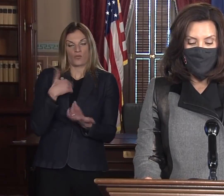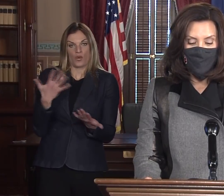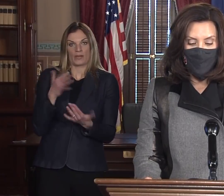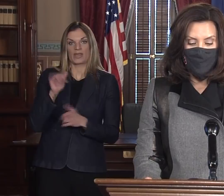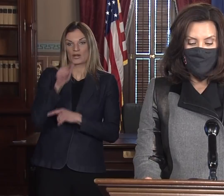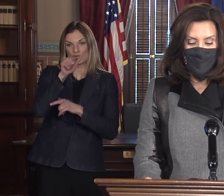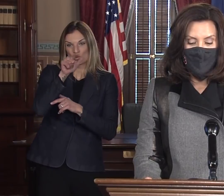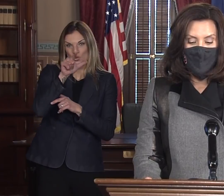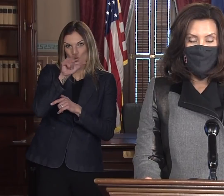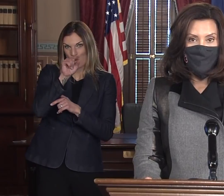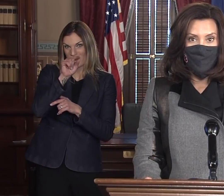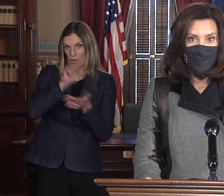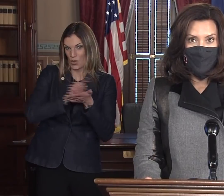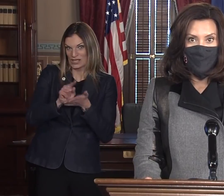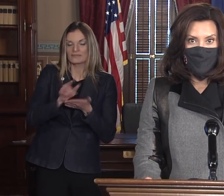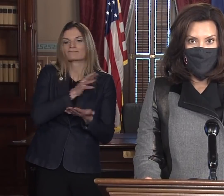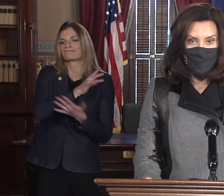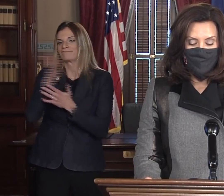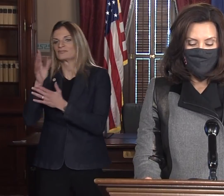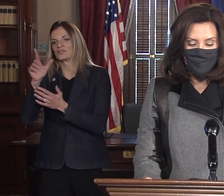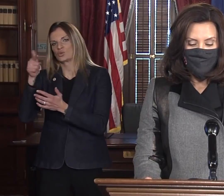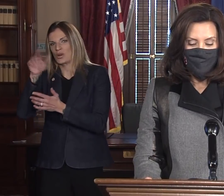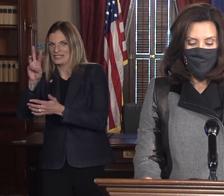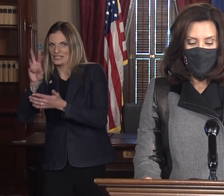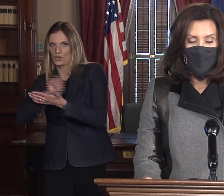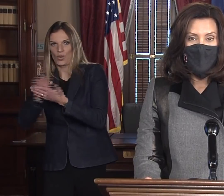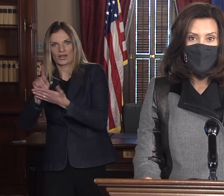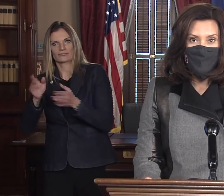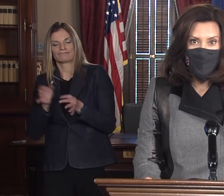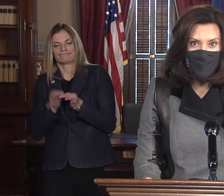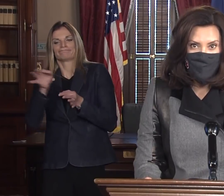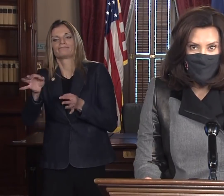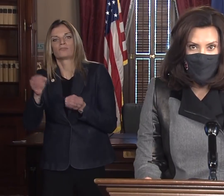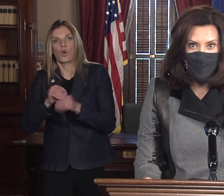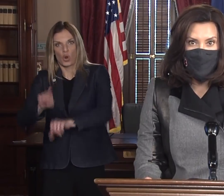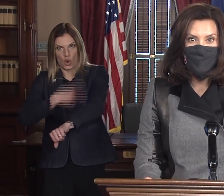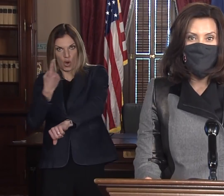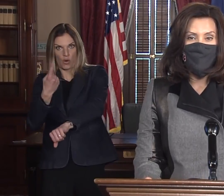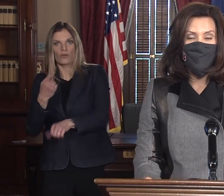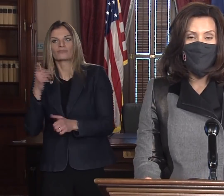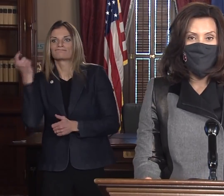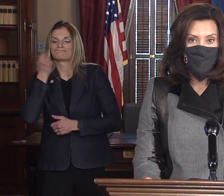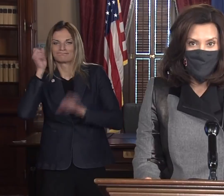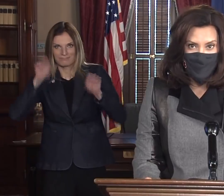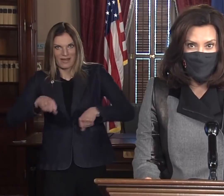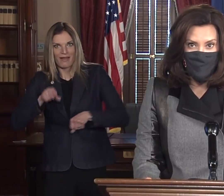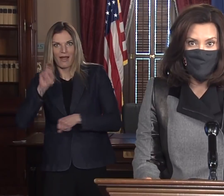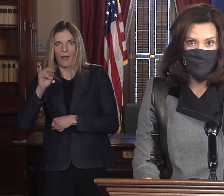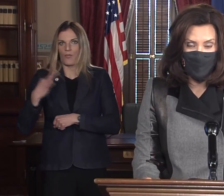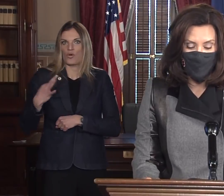PANDEMIC. WE EXTENDED THOSE BENEFITS FROM 20 TO 26 WEEKS, UNTIL THE END OF